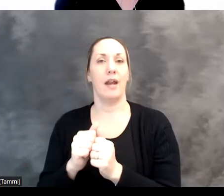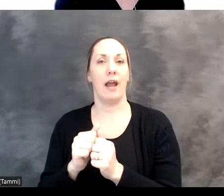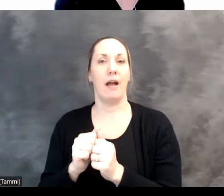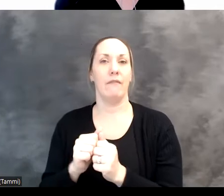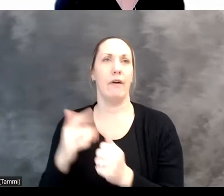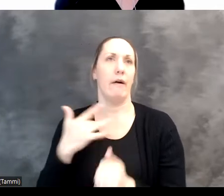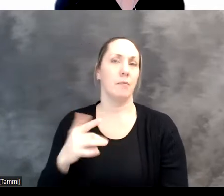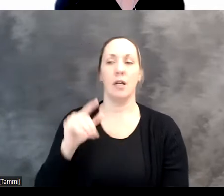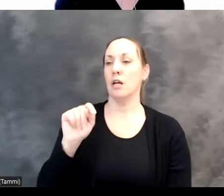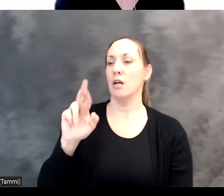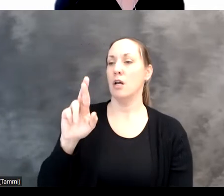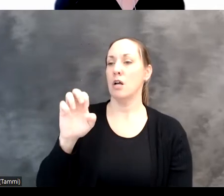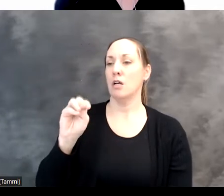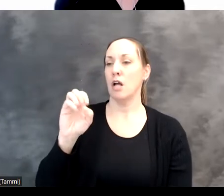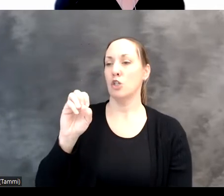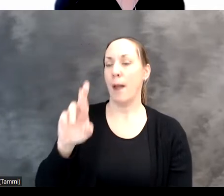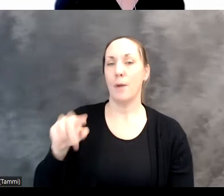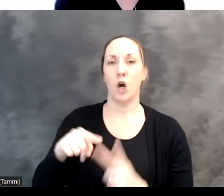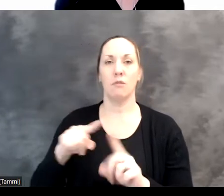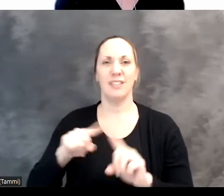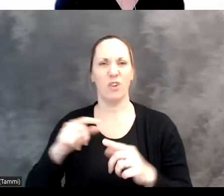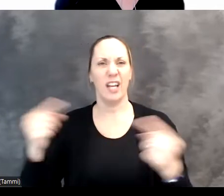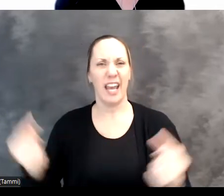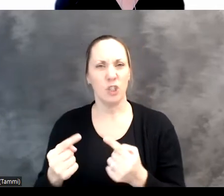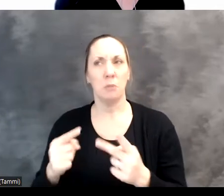certain kind of Persons with Disabilities, people who have,